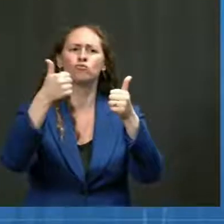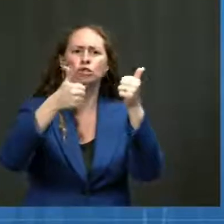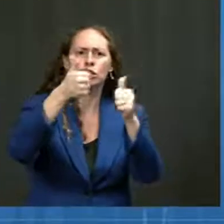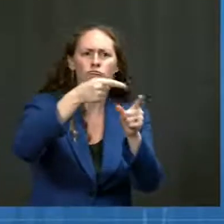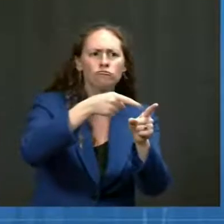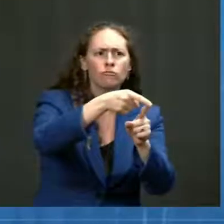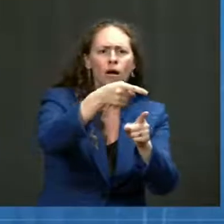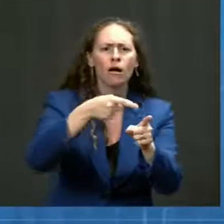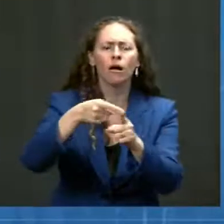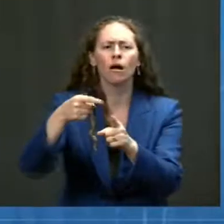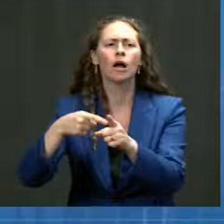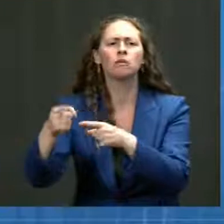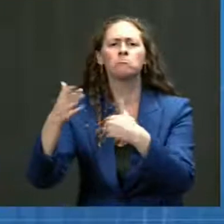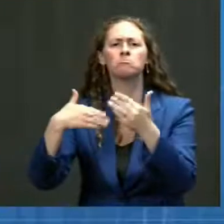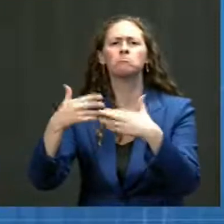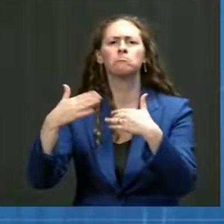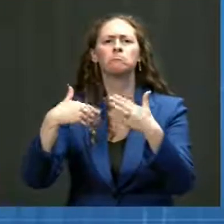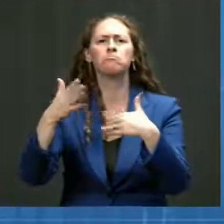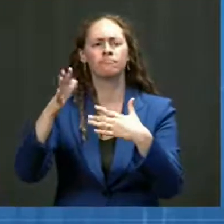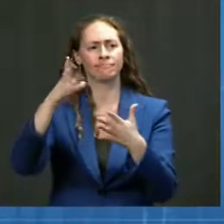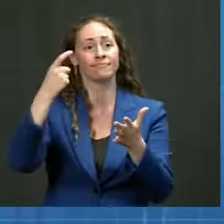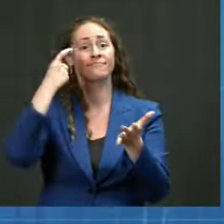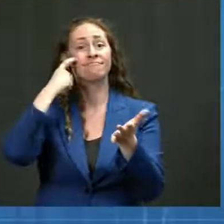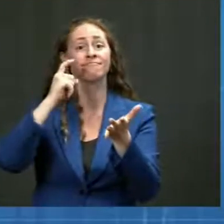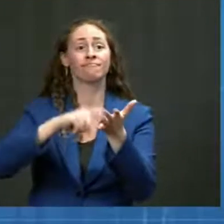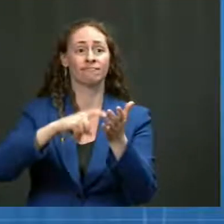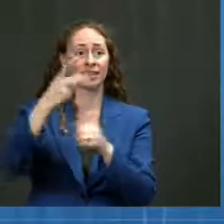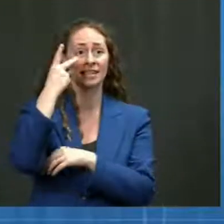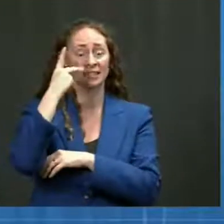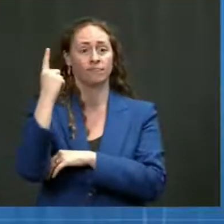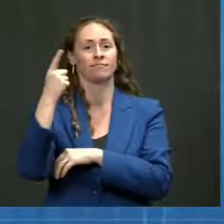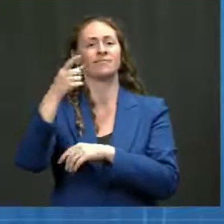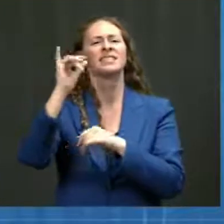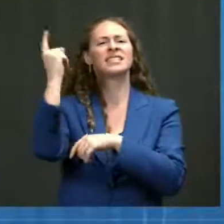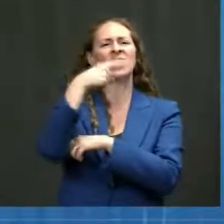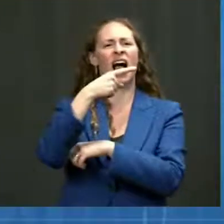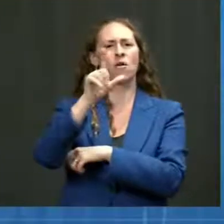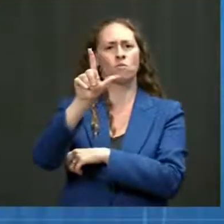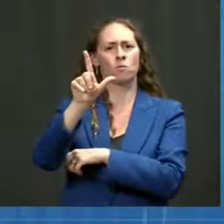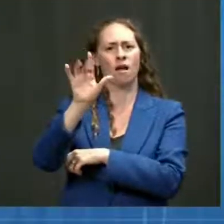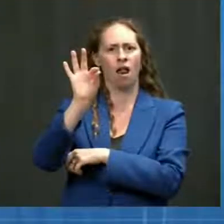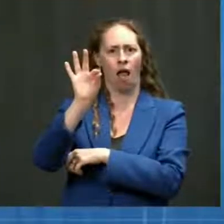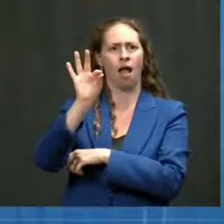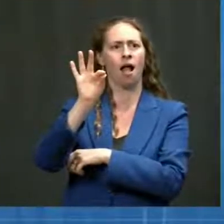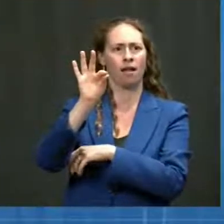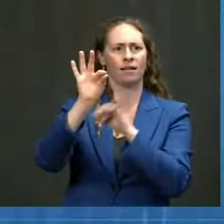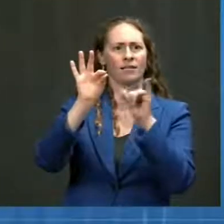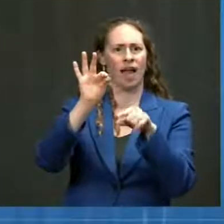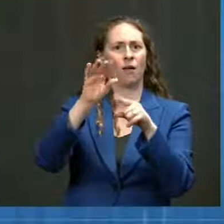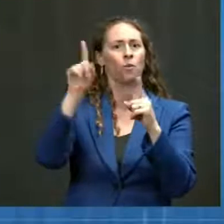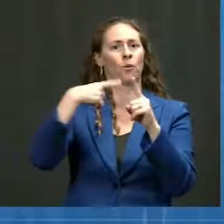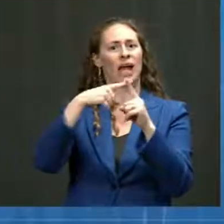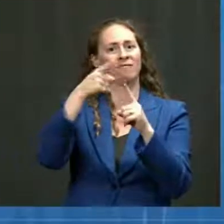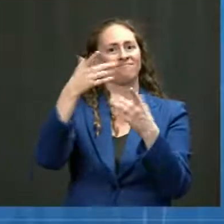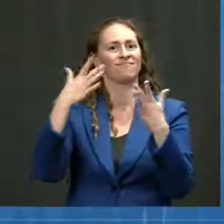FOLLOWING TWO MRNA IMMUNIZATIONS AND THAT IS REGARDLESS OF THE VARIANT. SO IF YOU LOOK AT THE